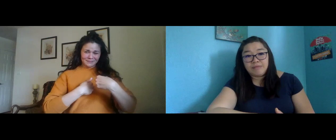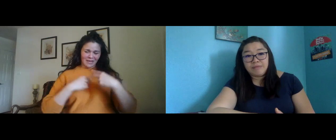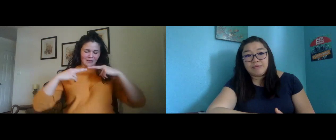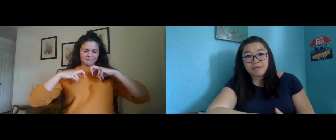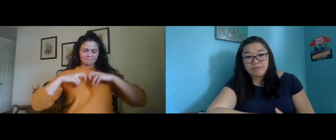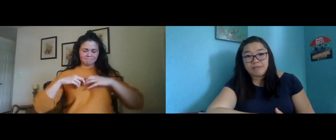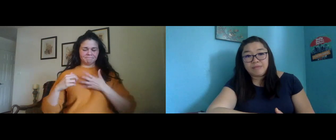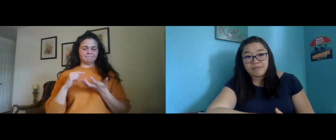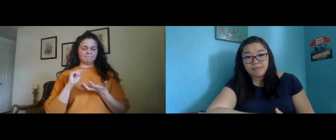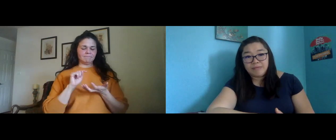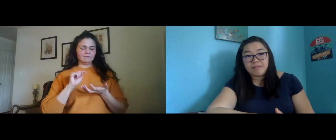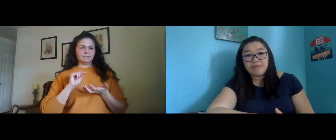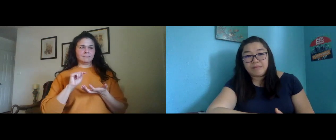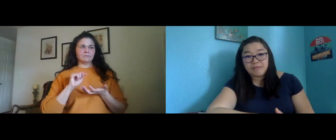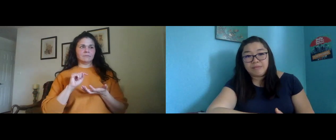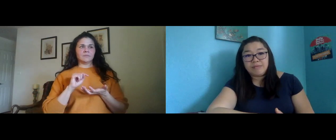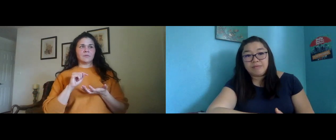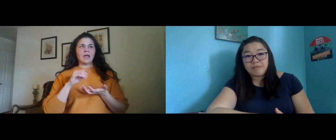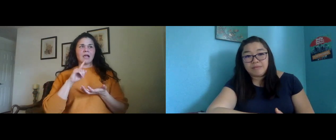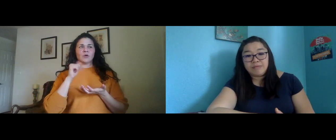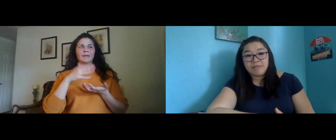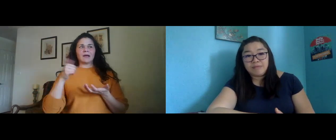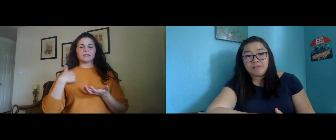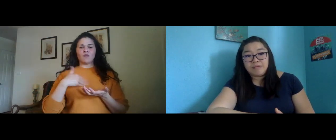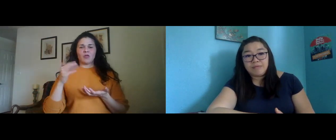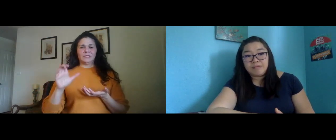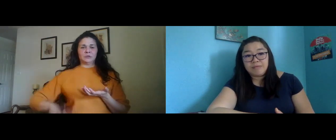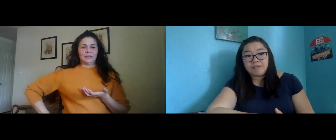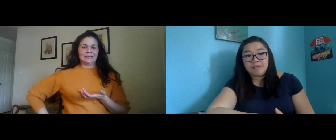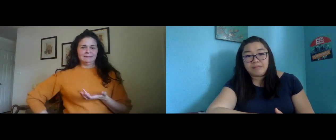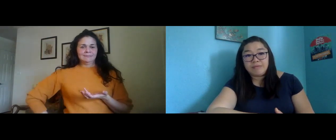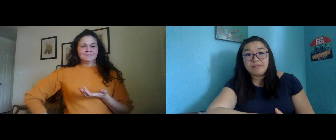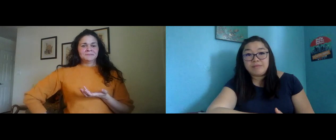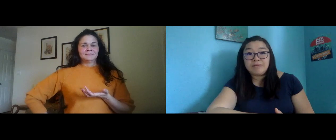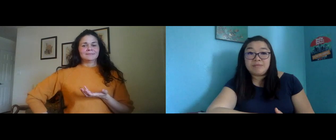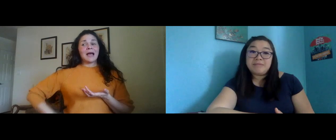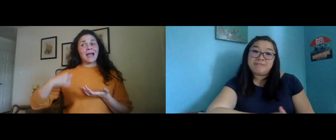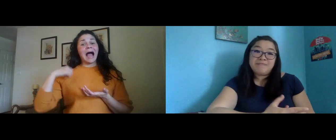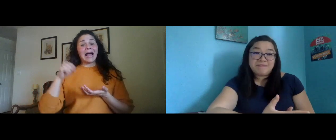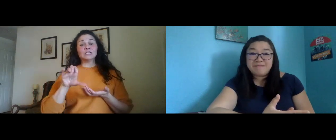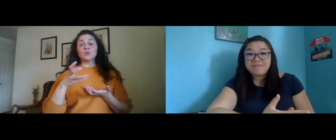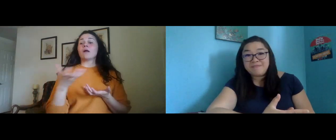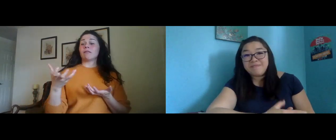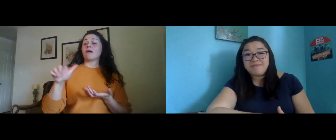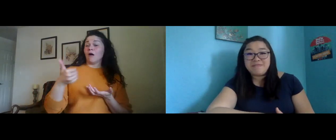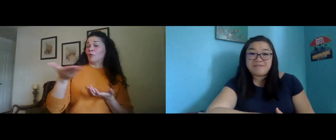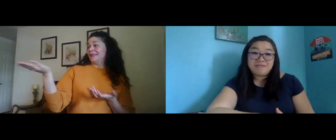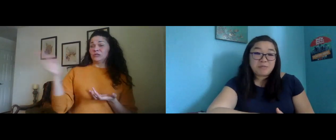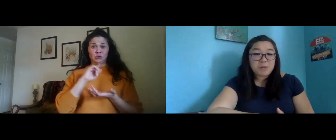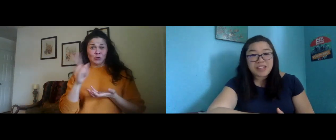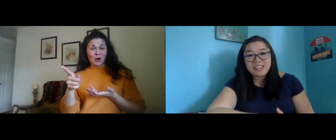and ask myself two things: would I rather do something else? I can do other things, sure.